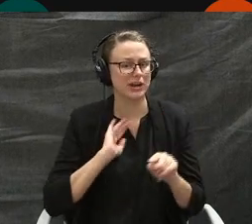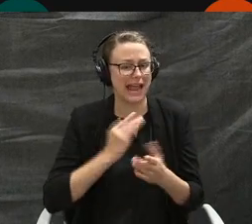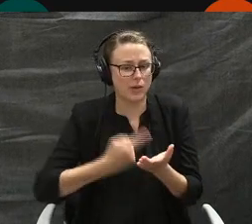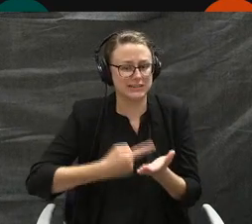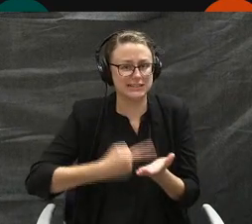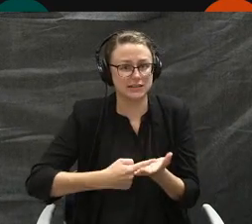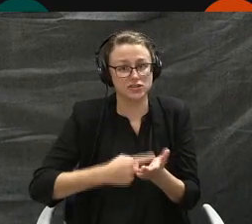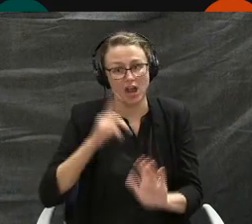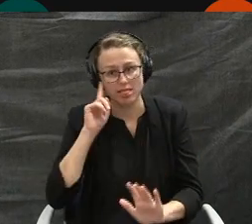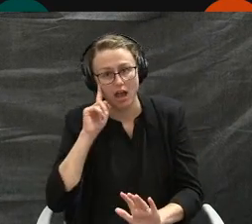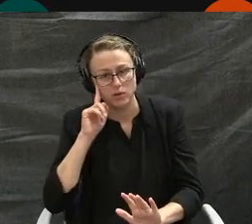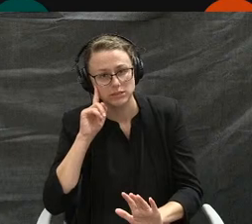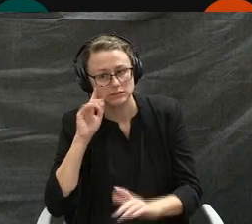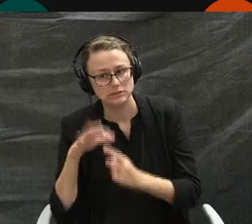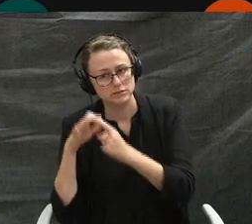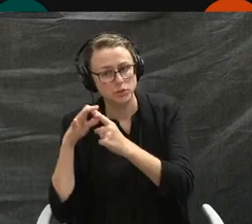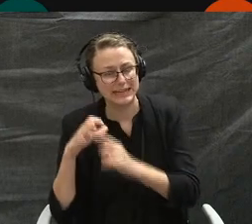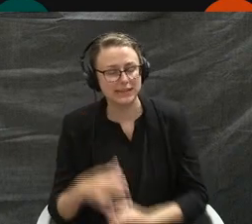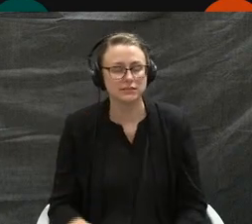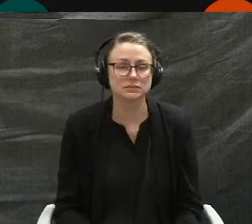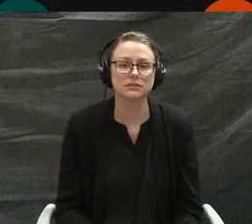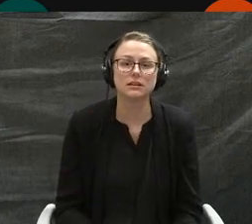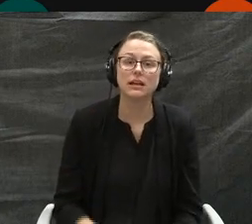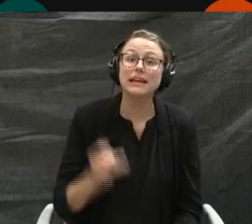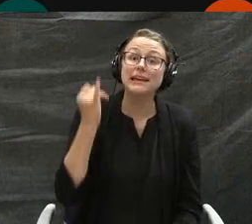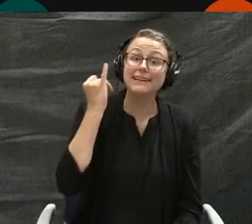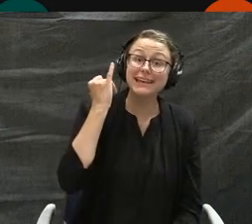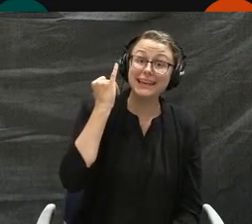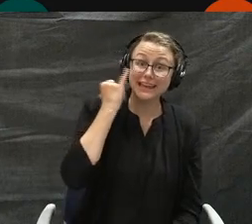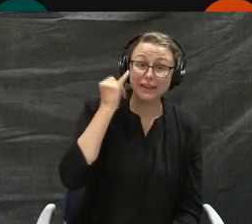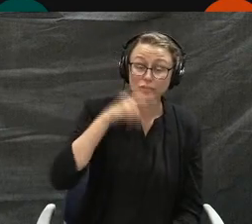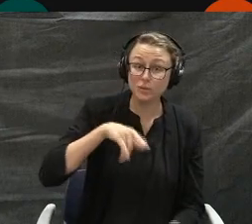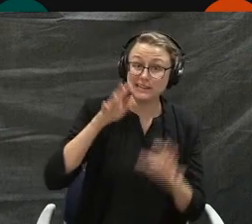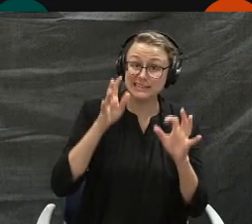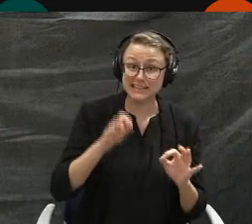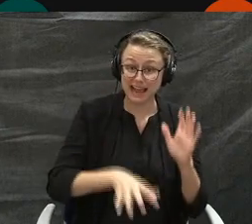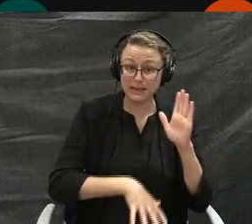our discussion, which I which I thought was kind of unique, was